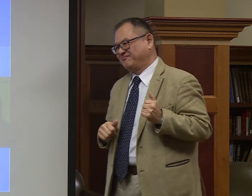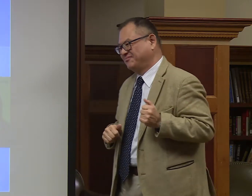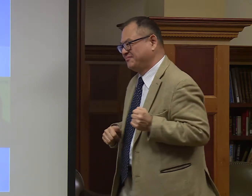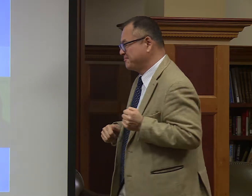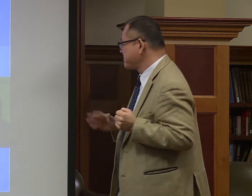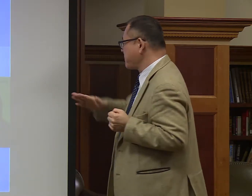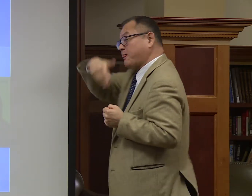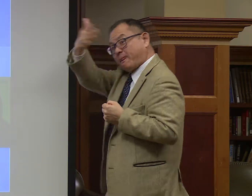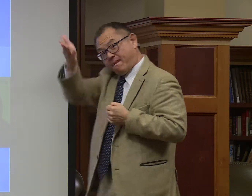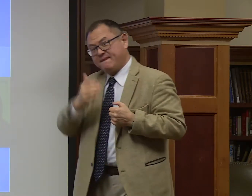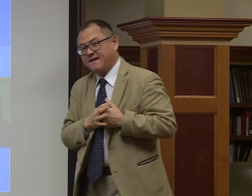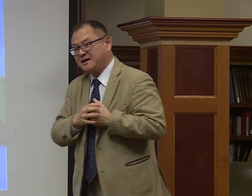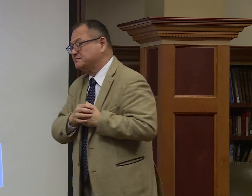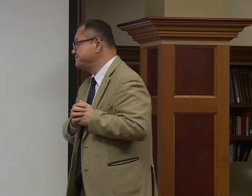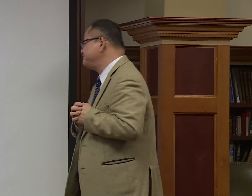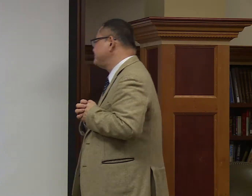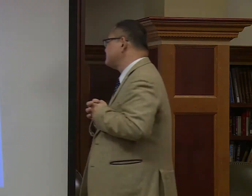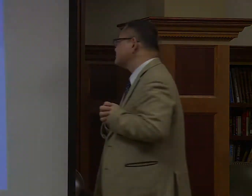It was quite an experience.